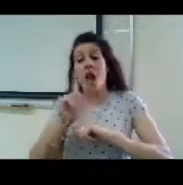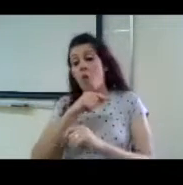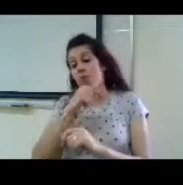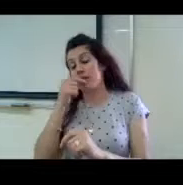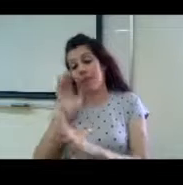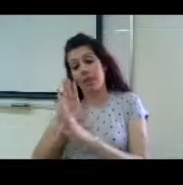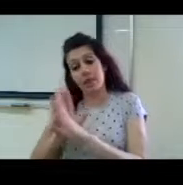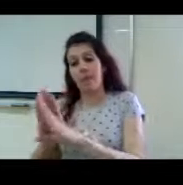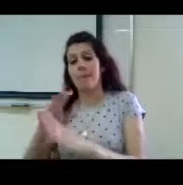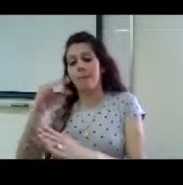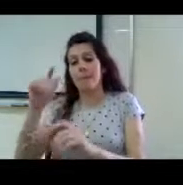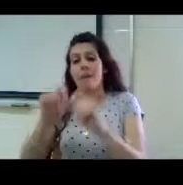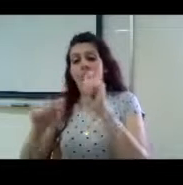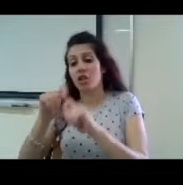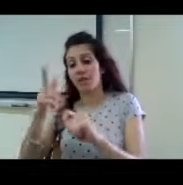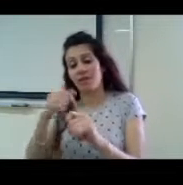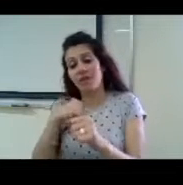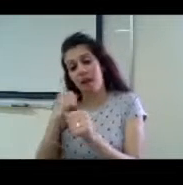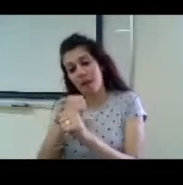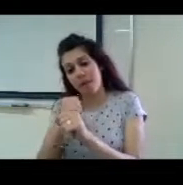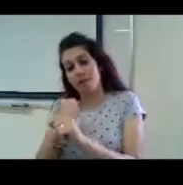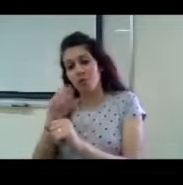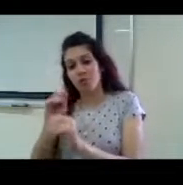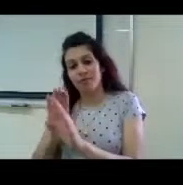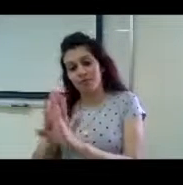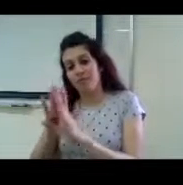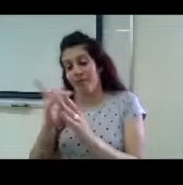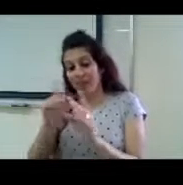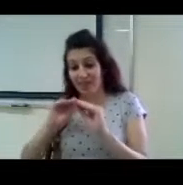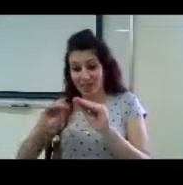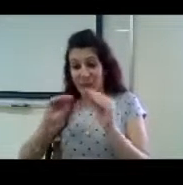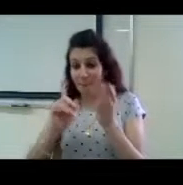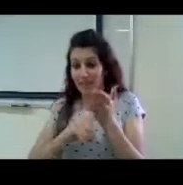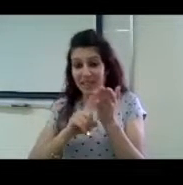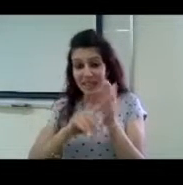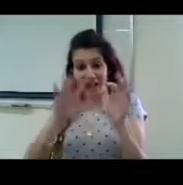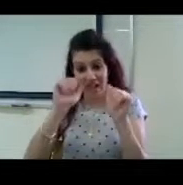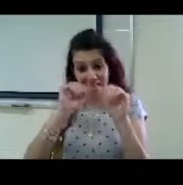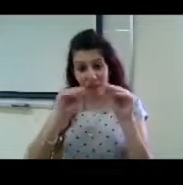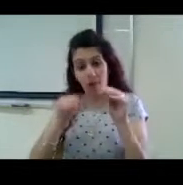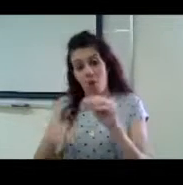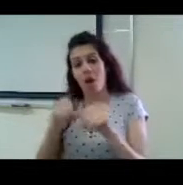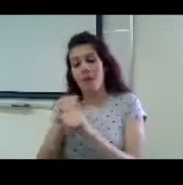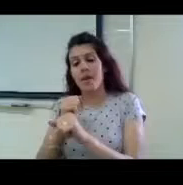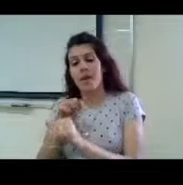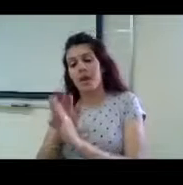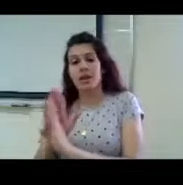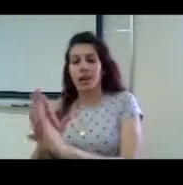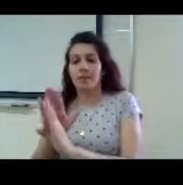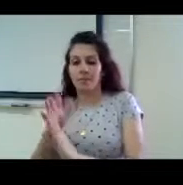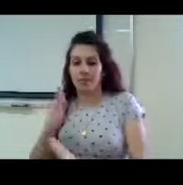during the closet response and here we started to see some interesting